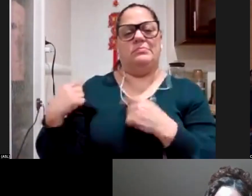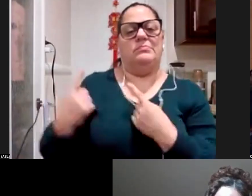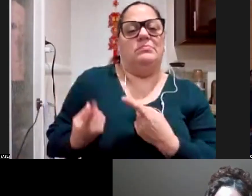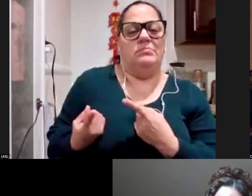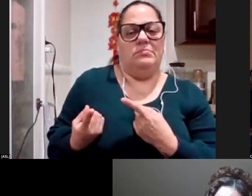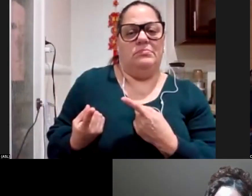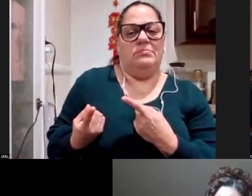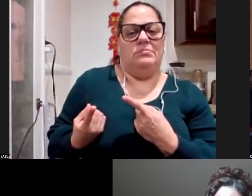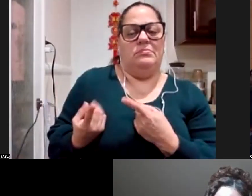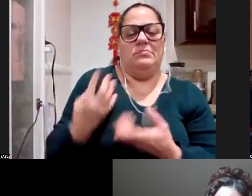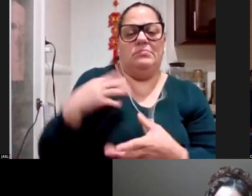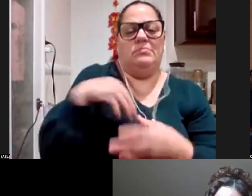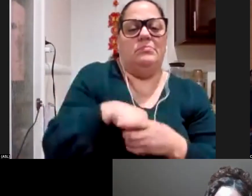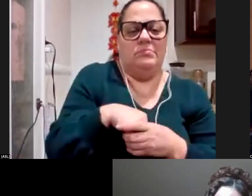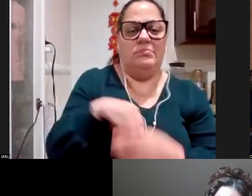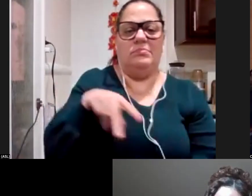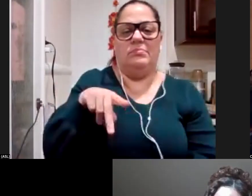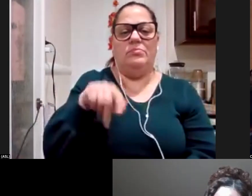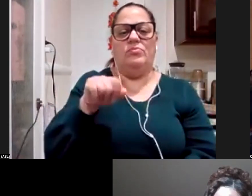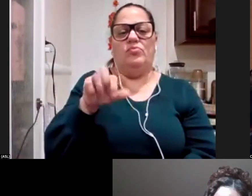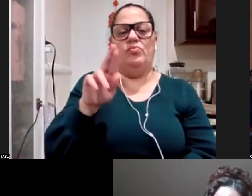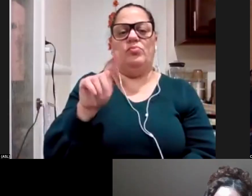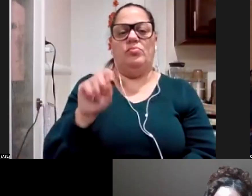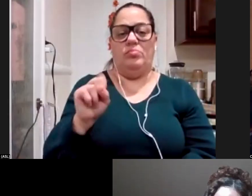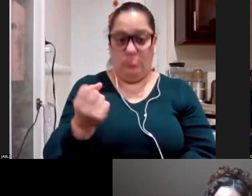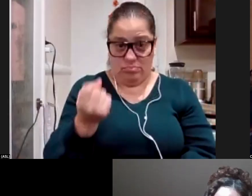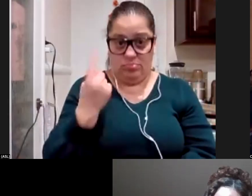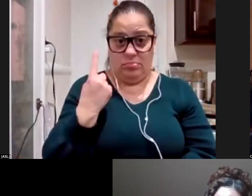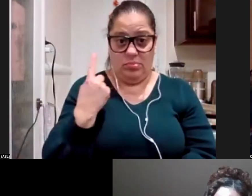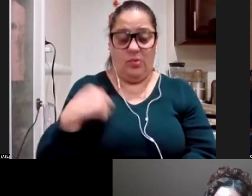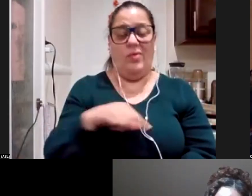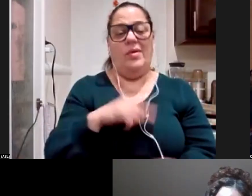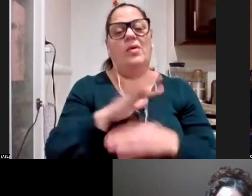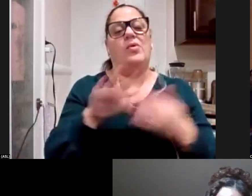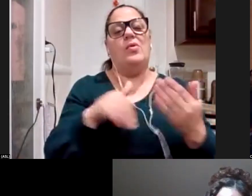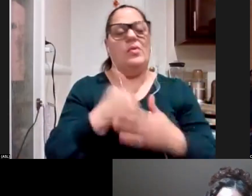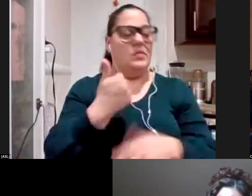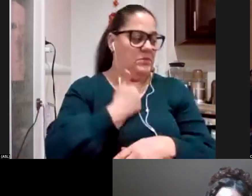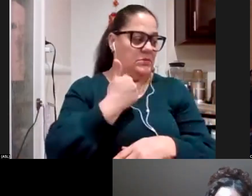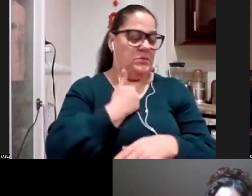delving into the portal that I realized that we were all part of the self community. And it made